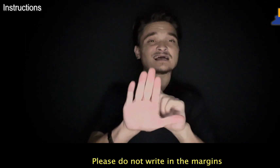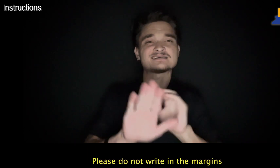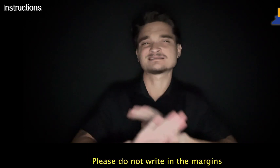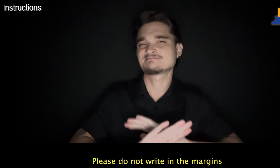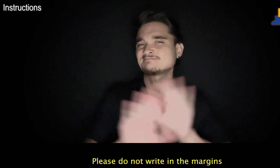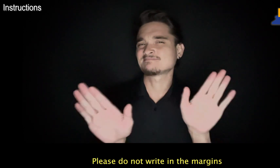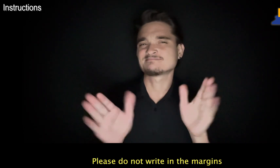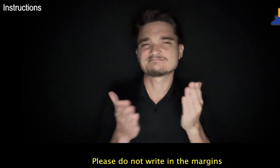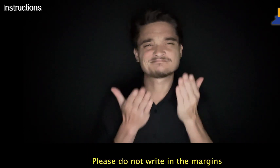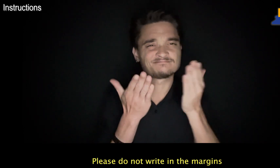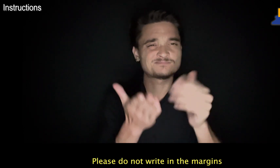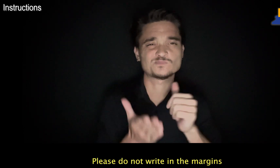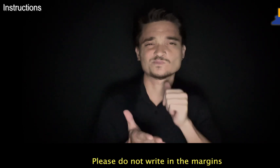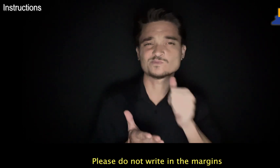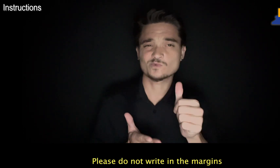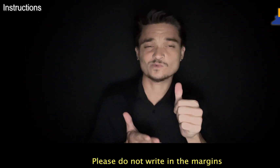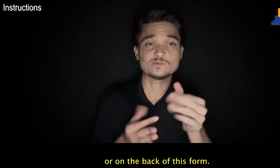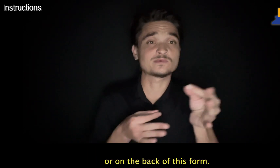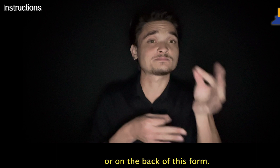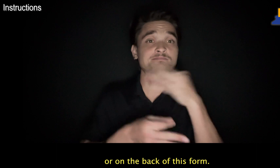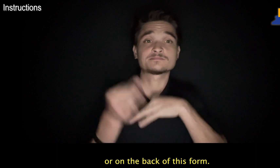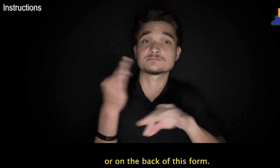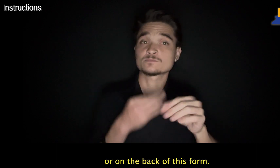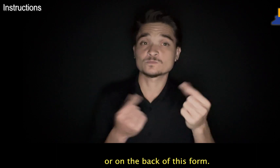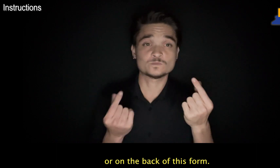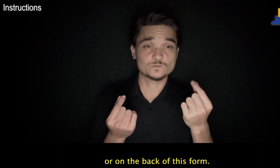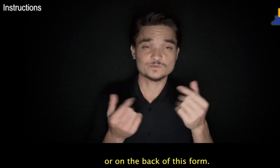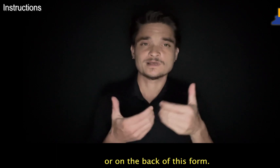Please do not write in the margins or on the back of this form.